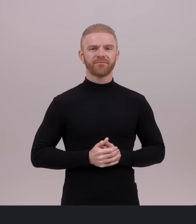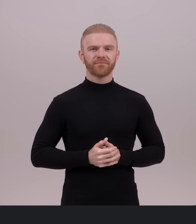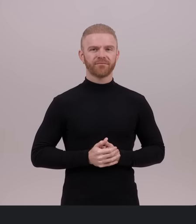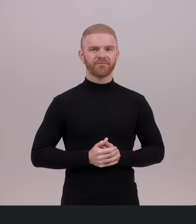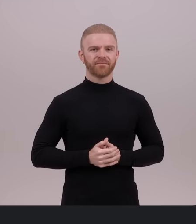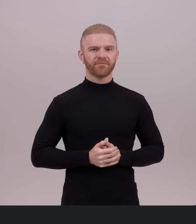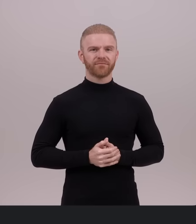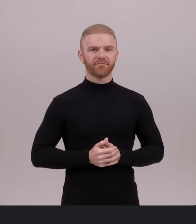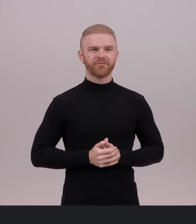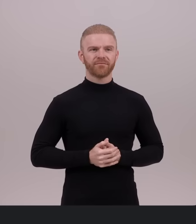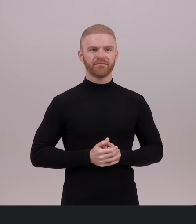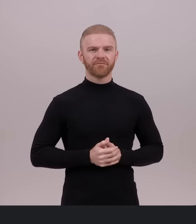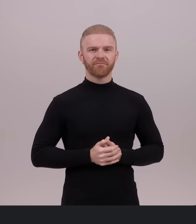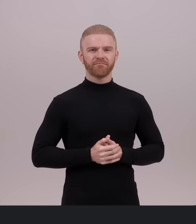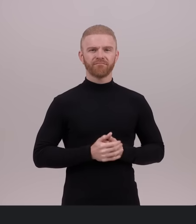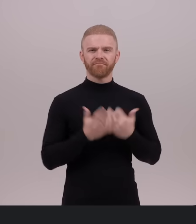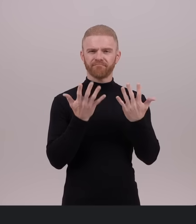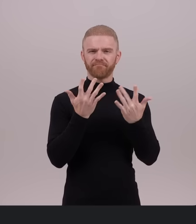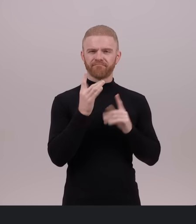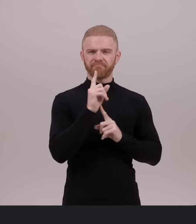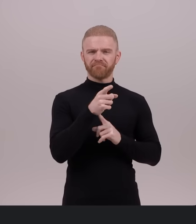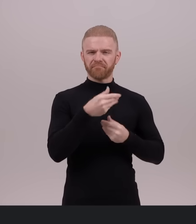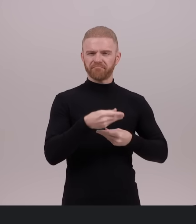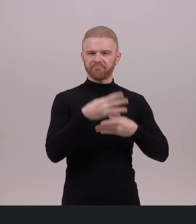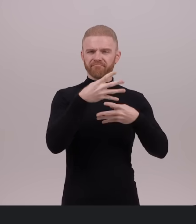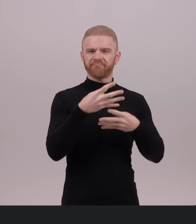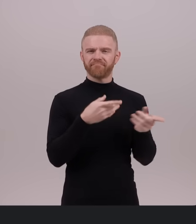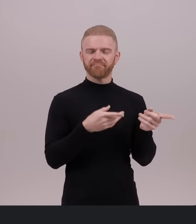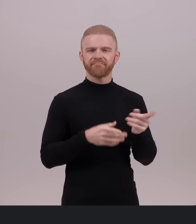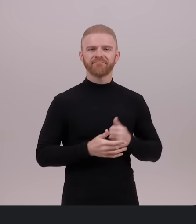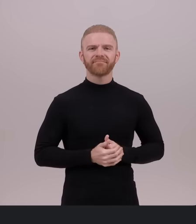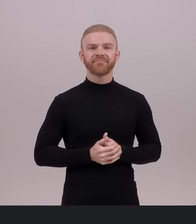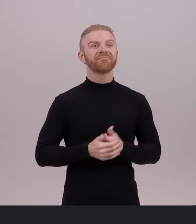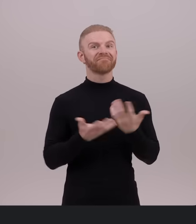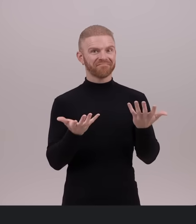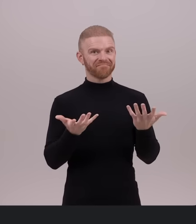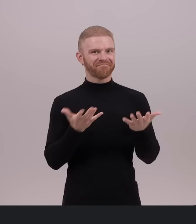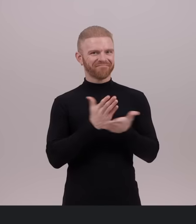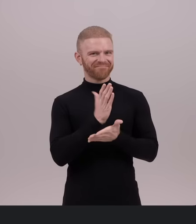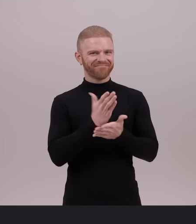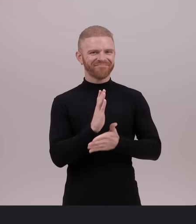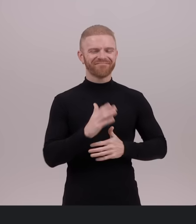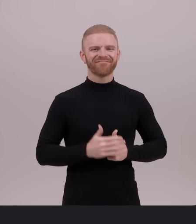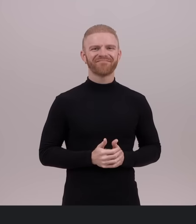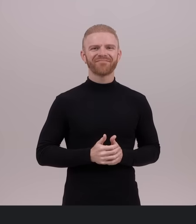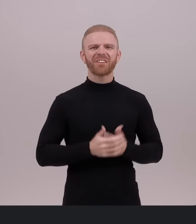Give it a second to load. All right, so what color should we pick for you?